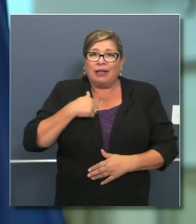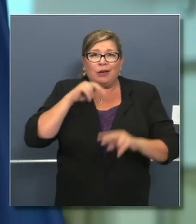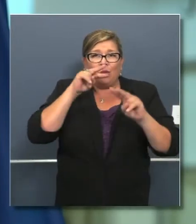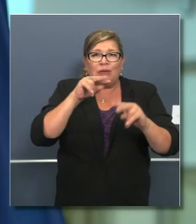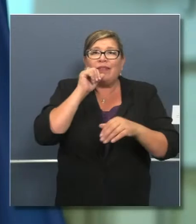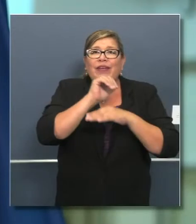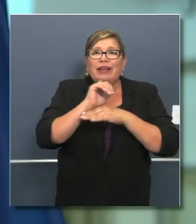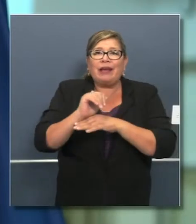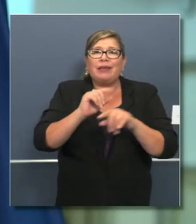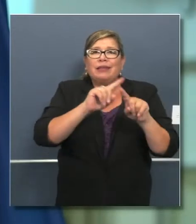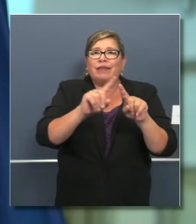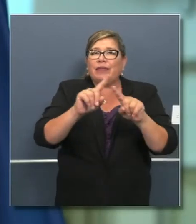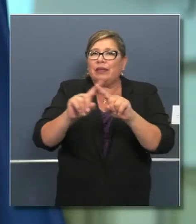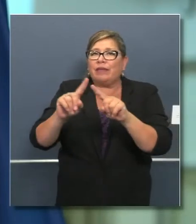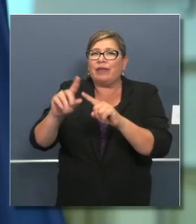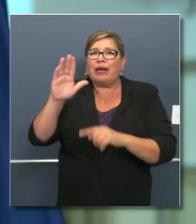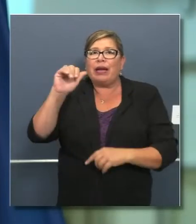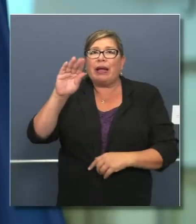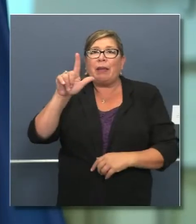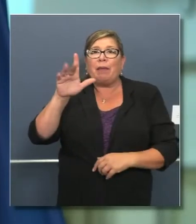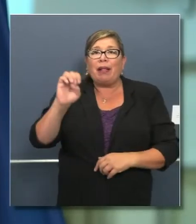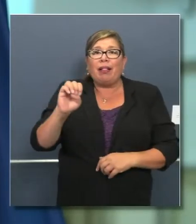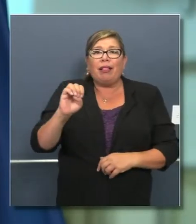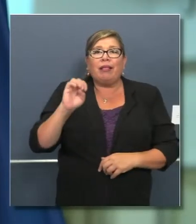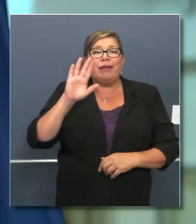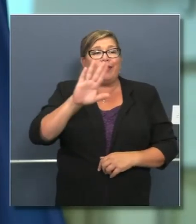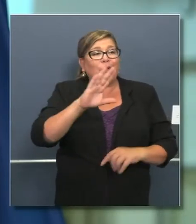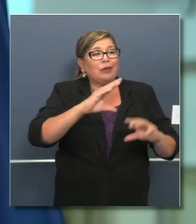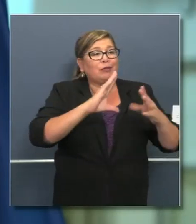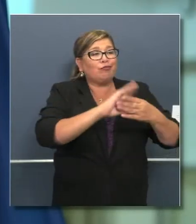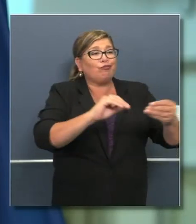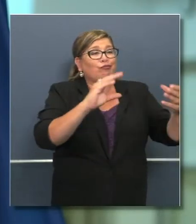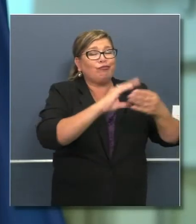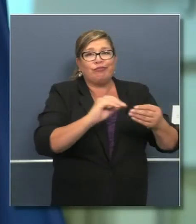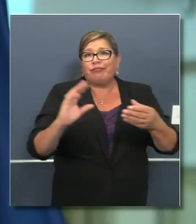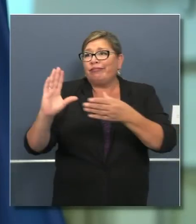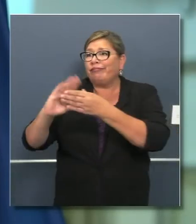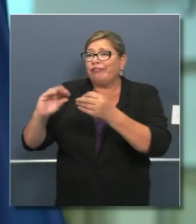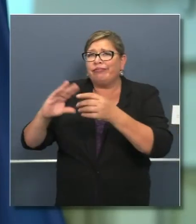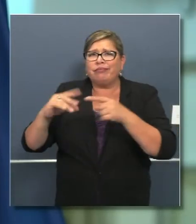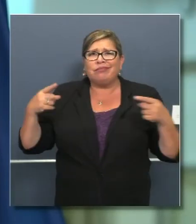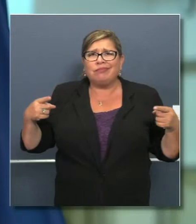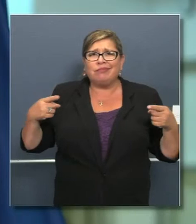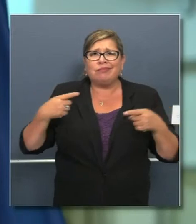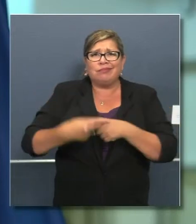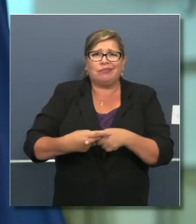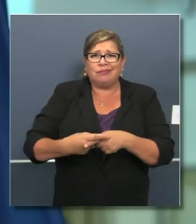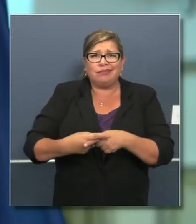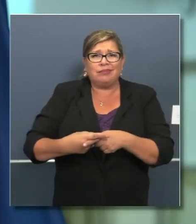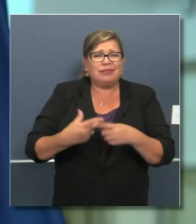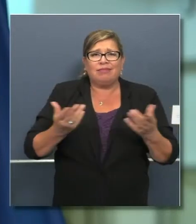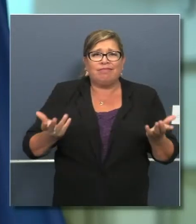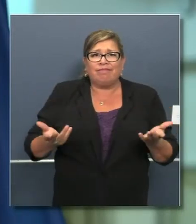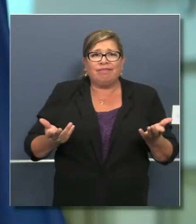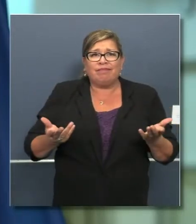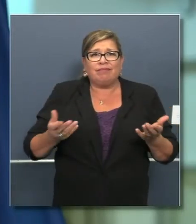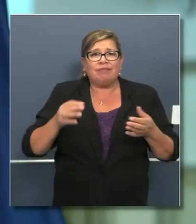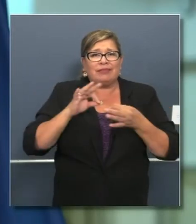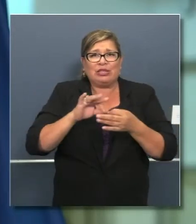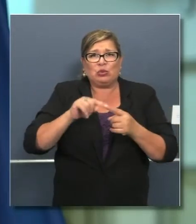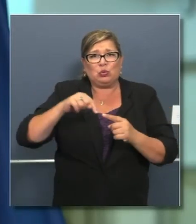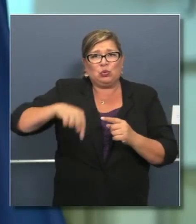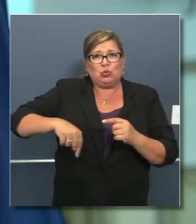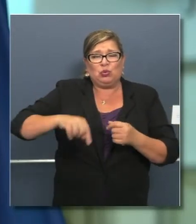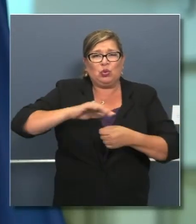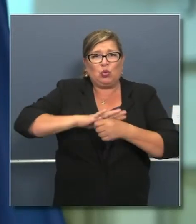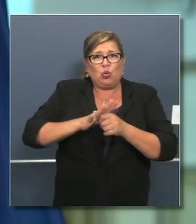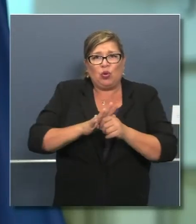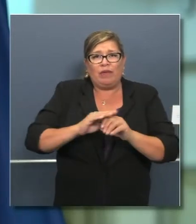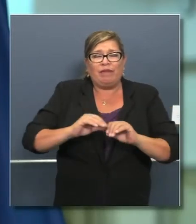we're living completely different realities as you suggest so relates to this virus and so many